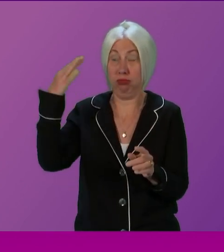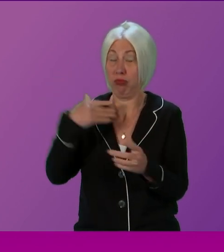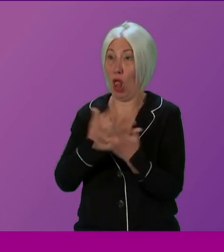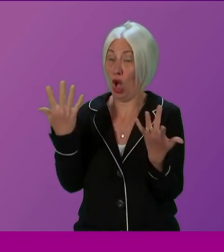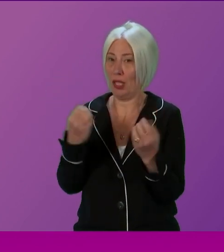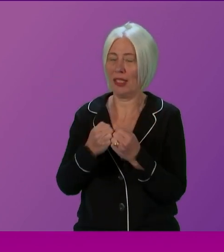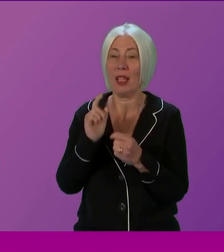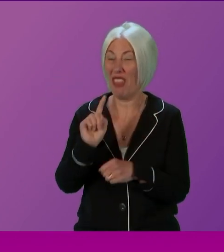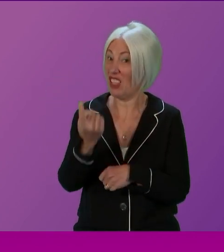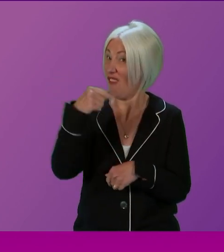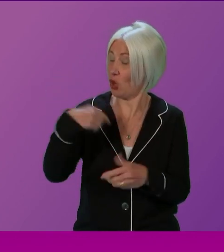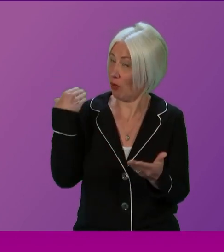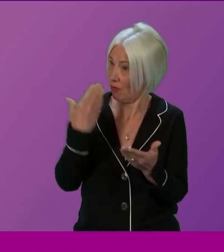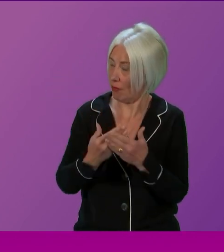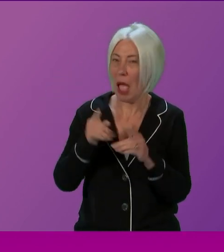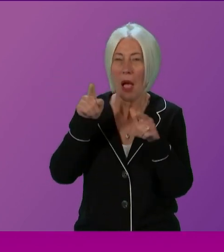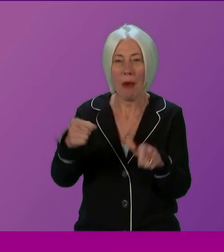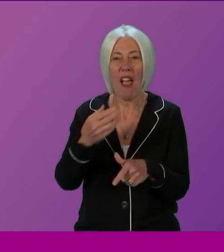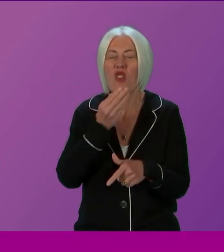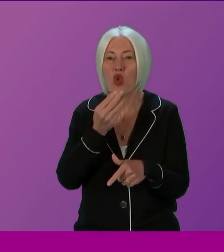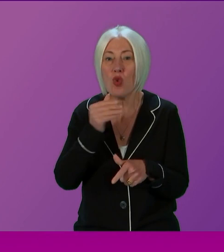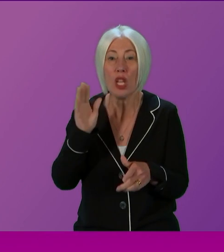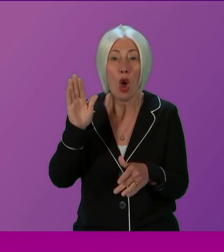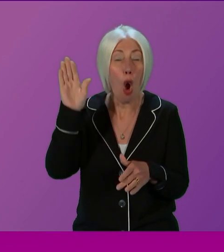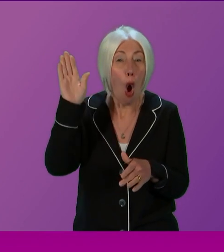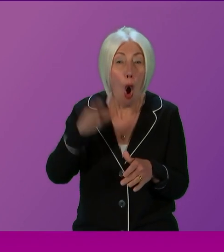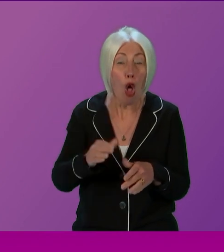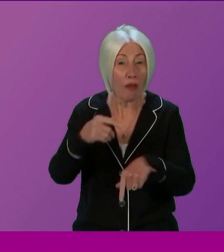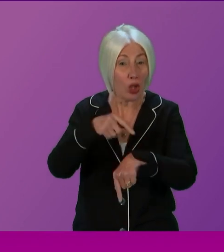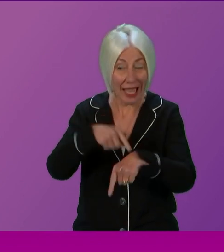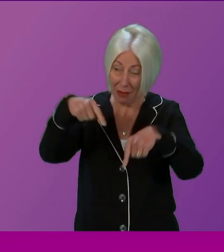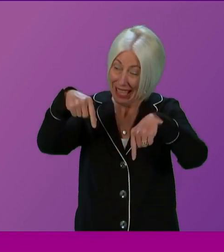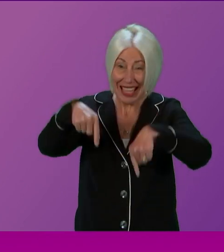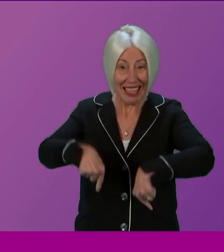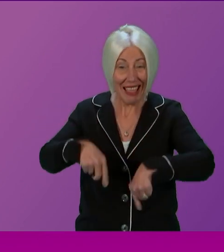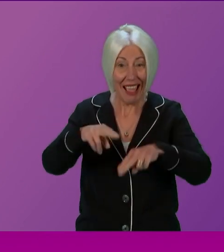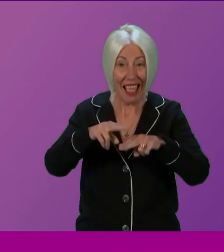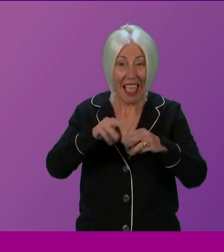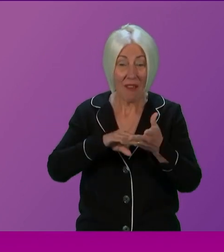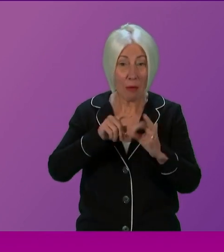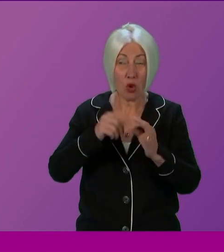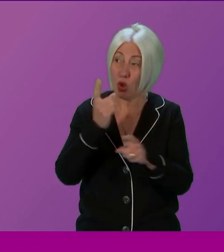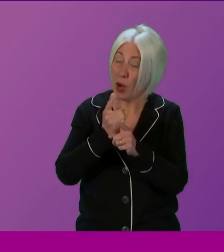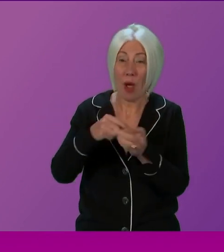as long as they are using virtually all of their air time to talk about the SNP because they have